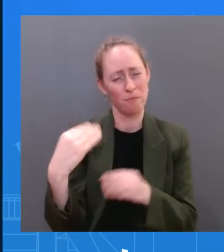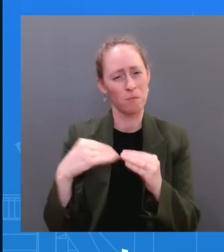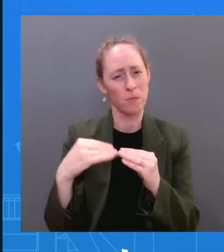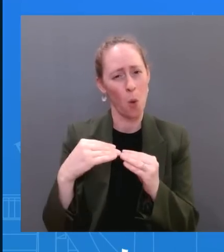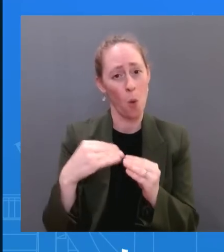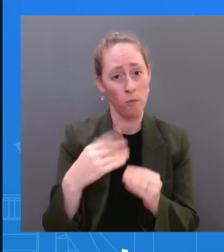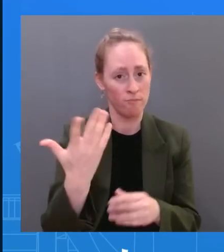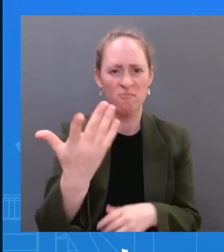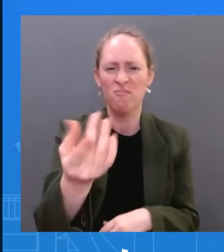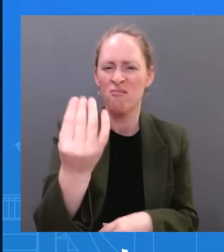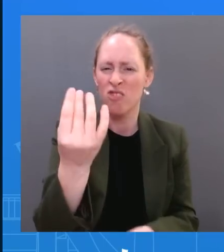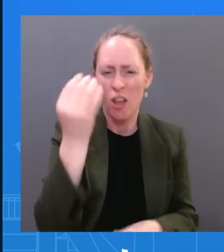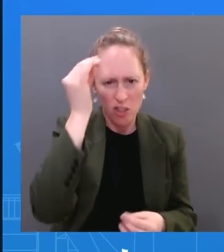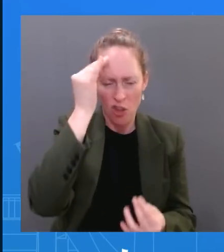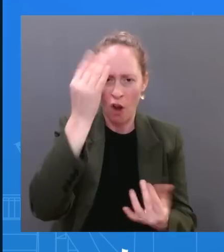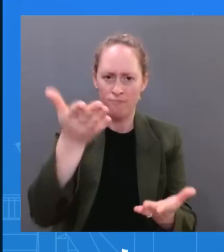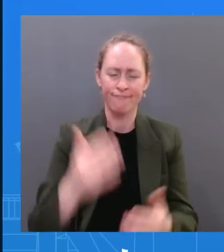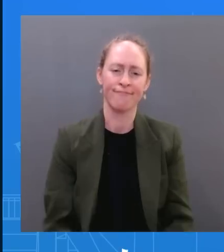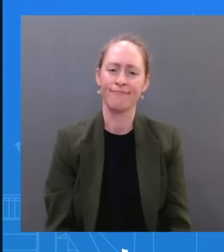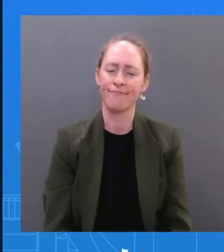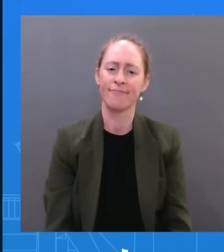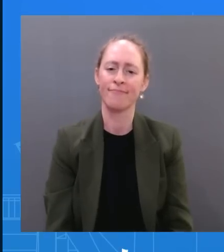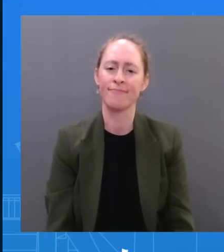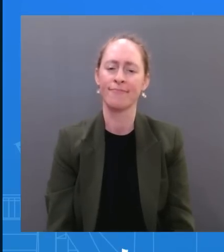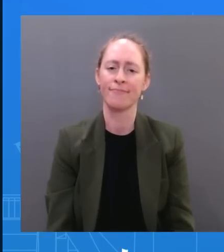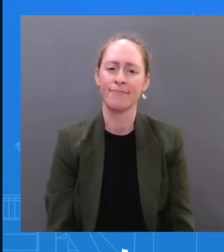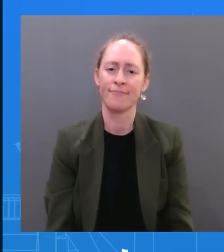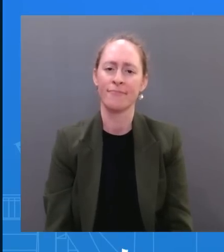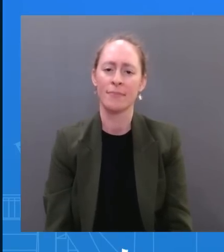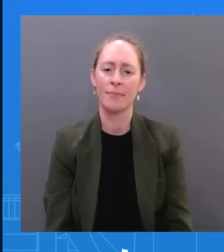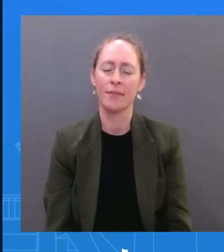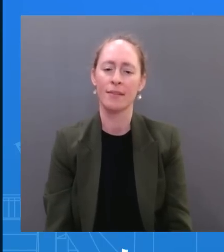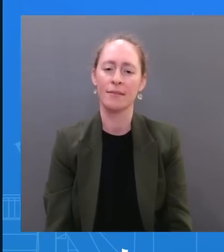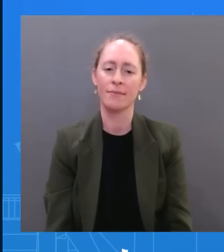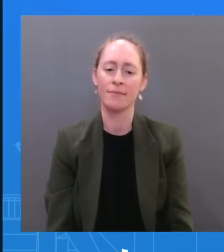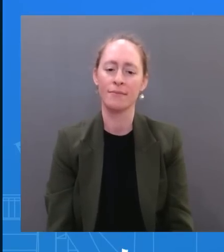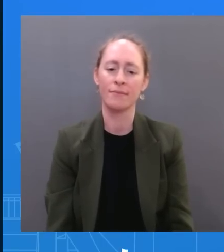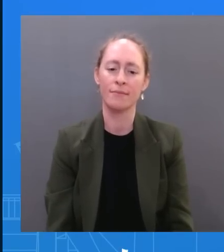So the President clearly welcomed the bipartisan bill